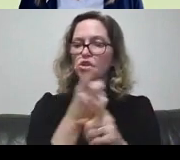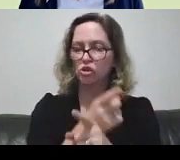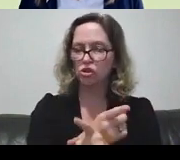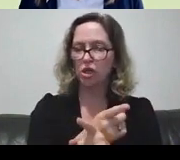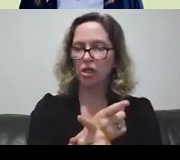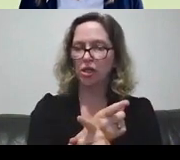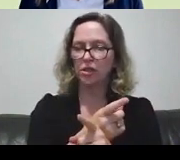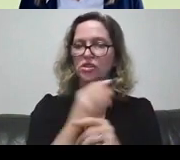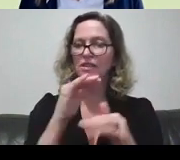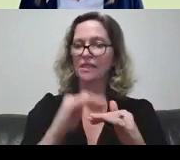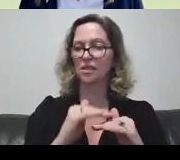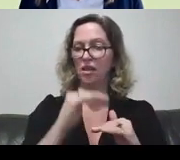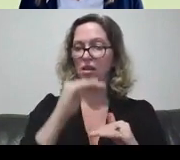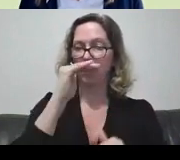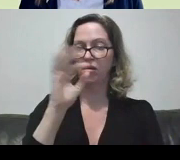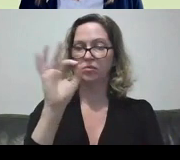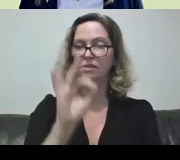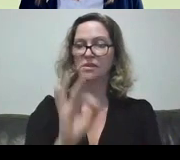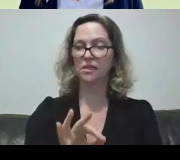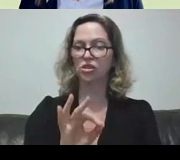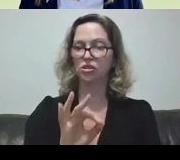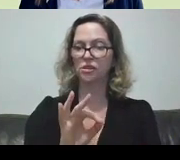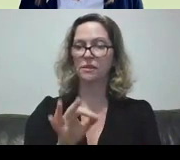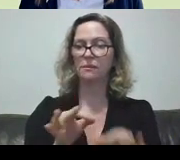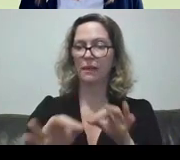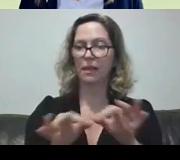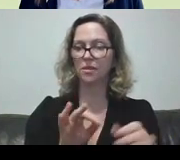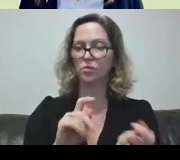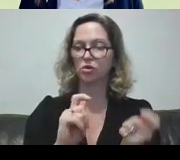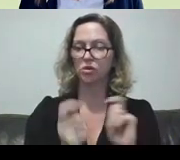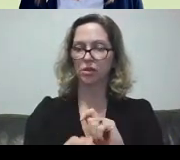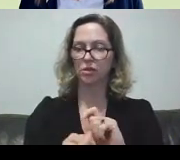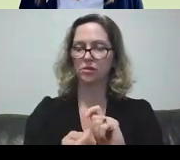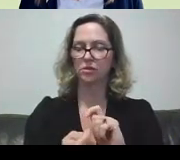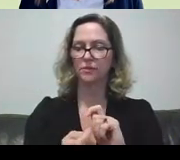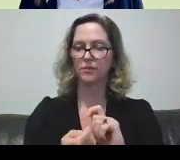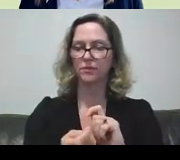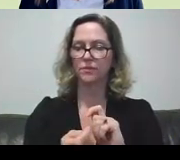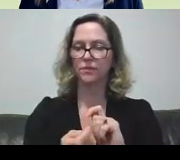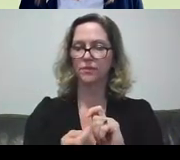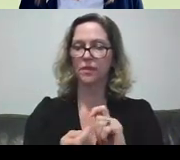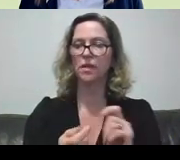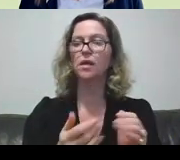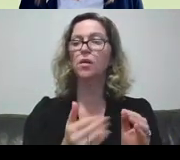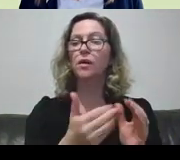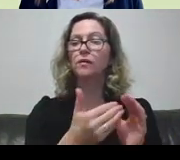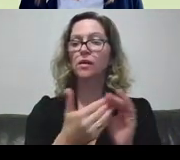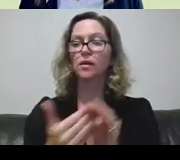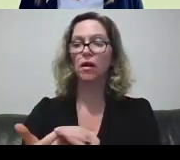encouraging we have the guide to the AAT tribunal steps as we mentioned on